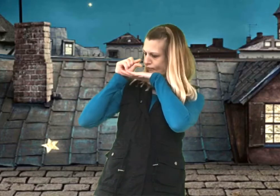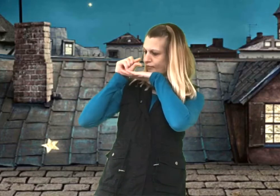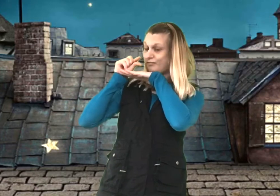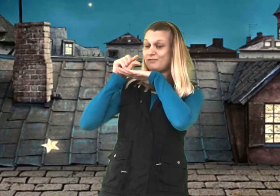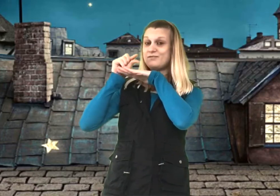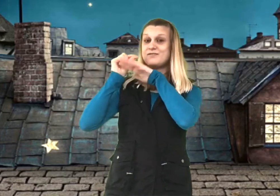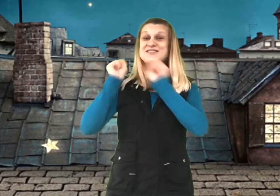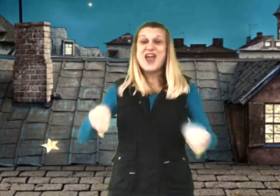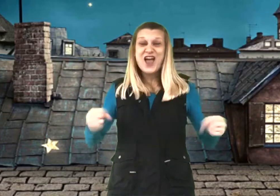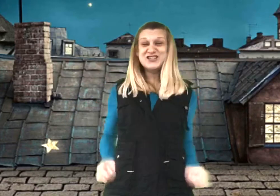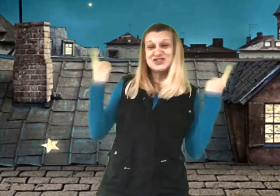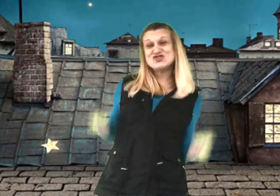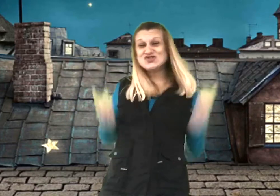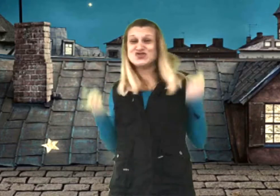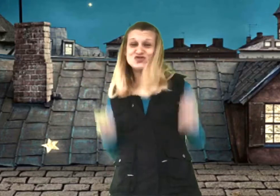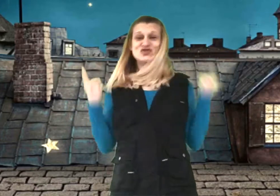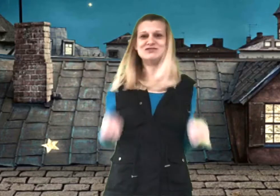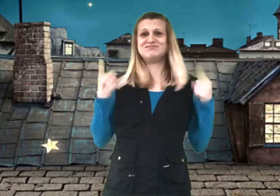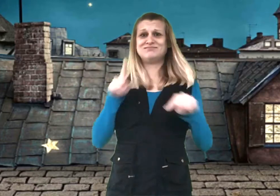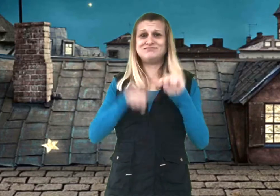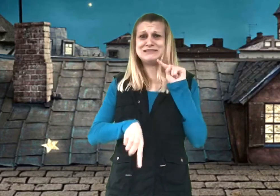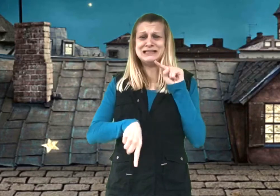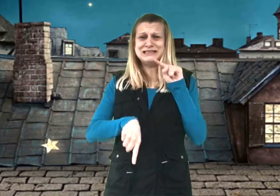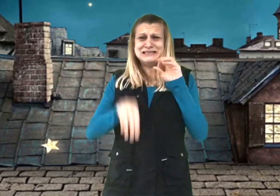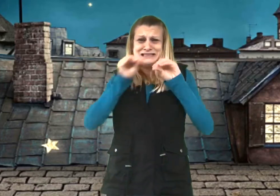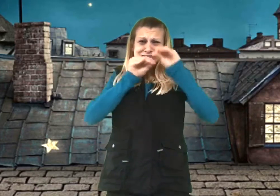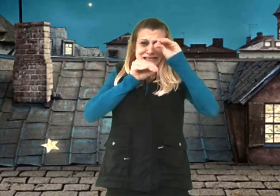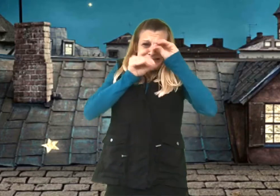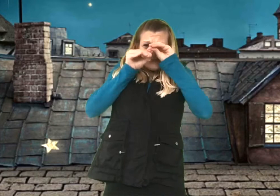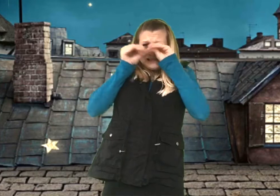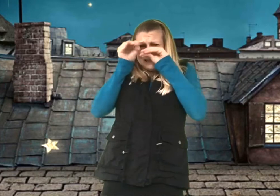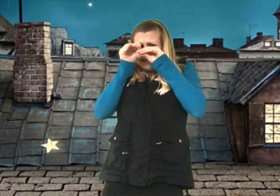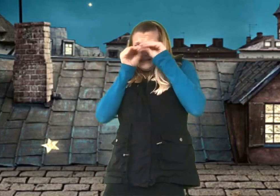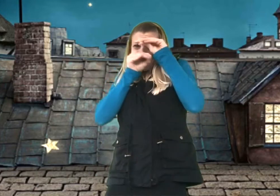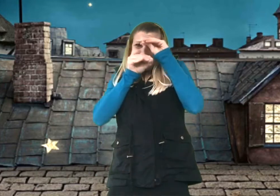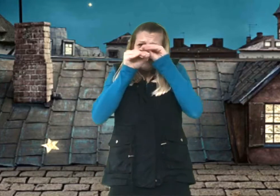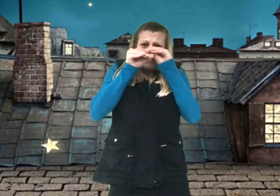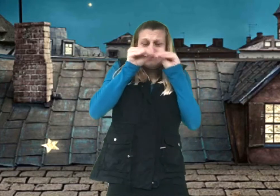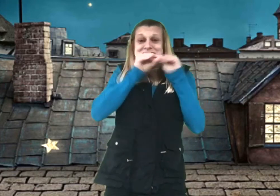He can't spend the money for entertainment. He remained poor.